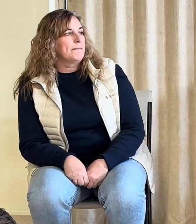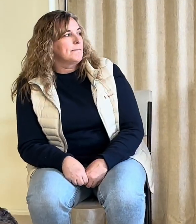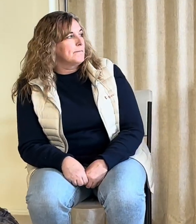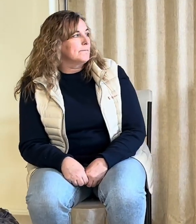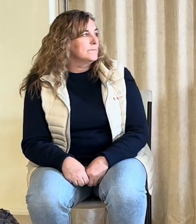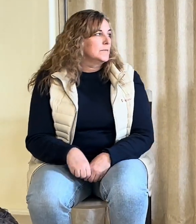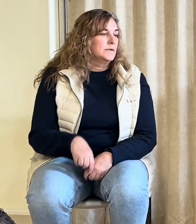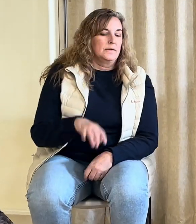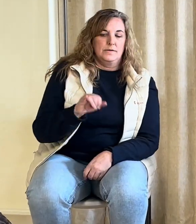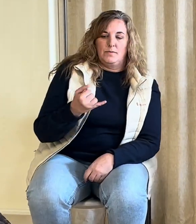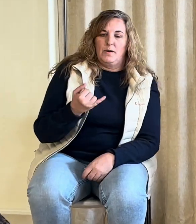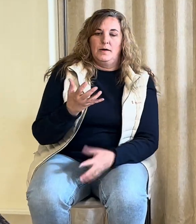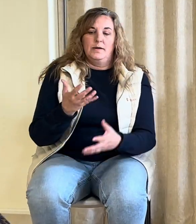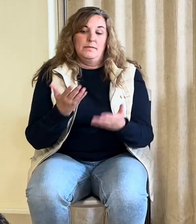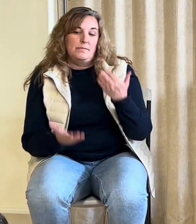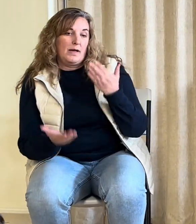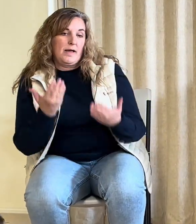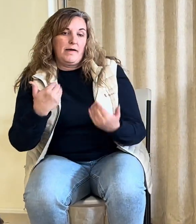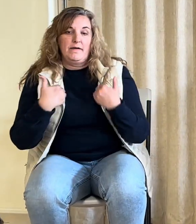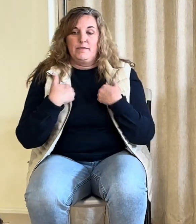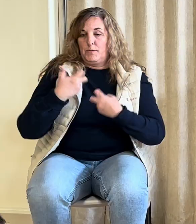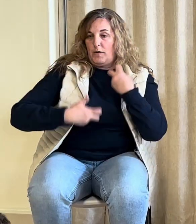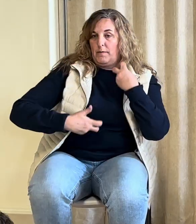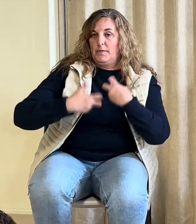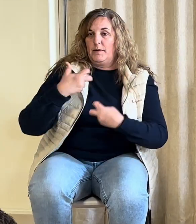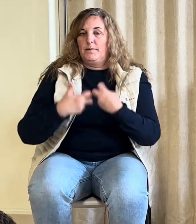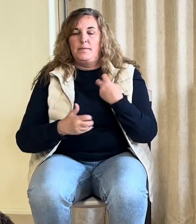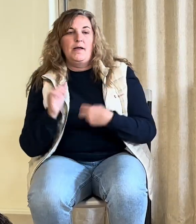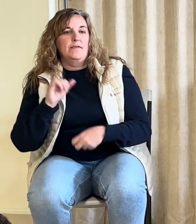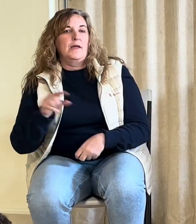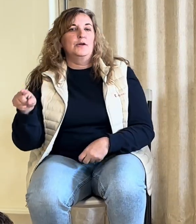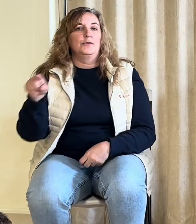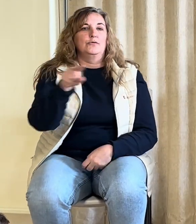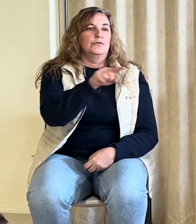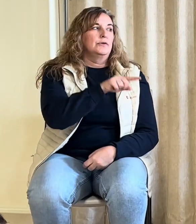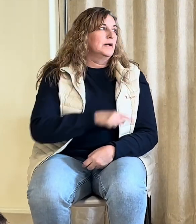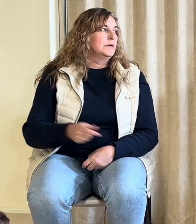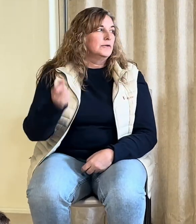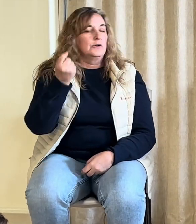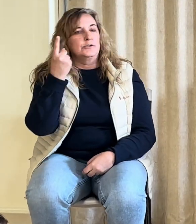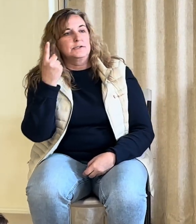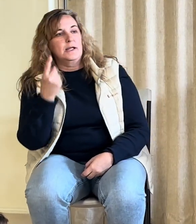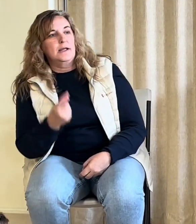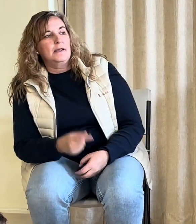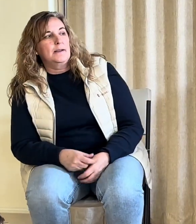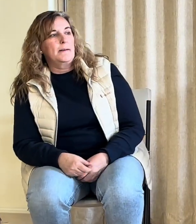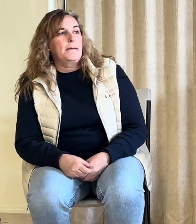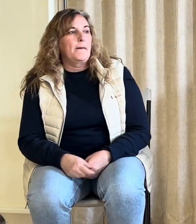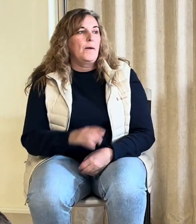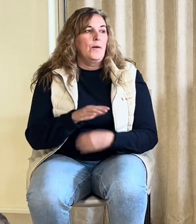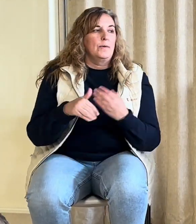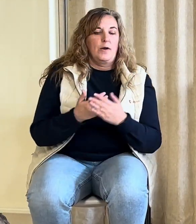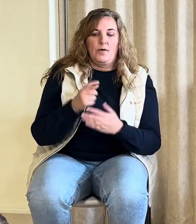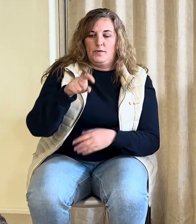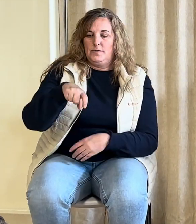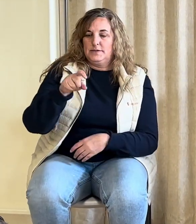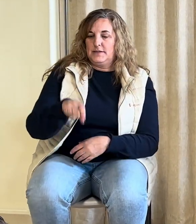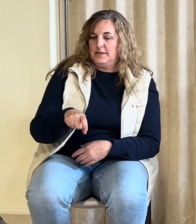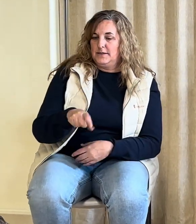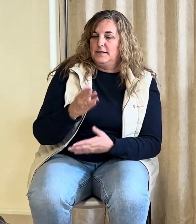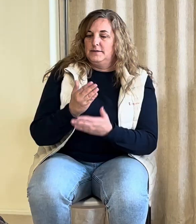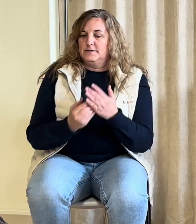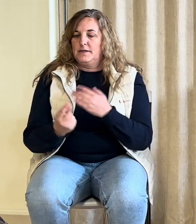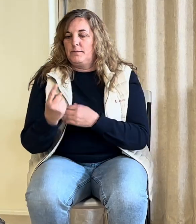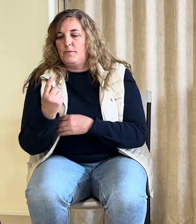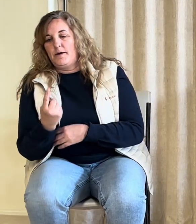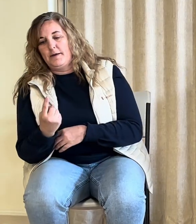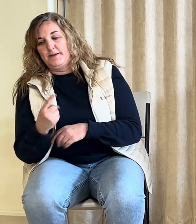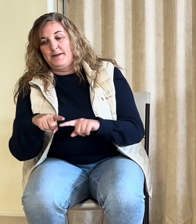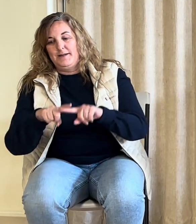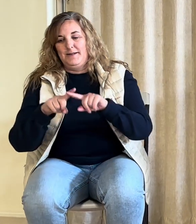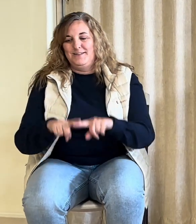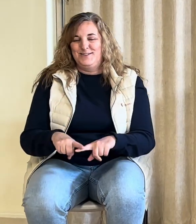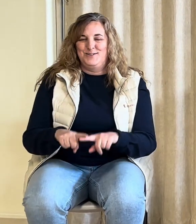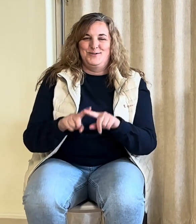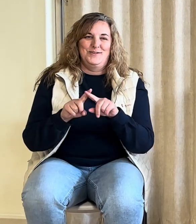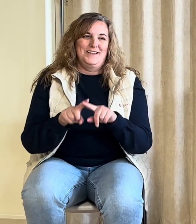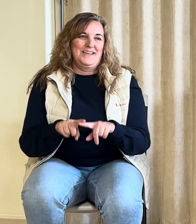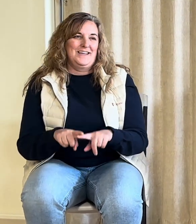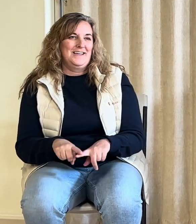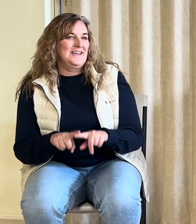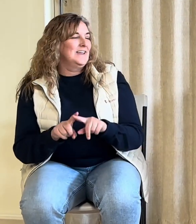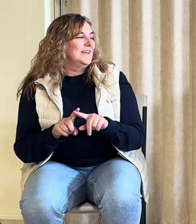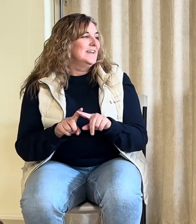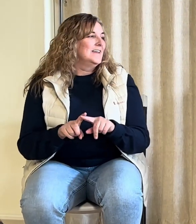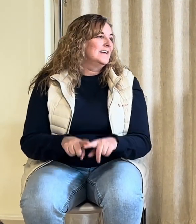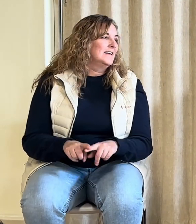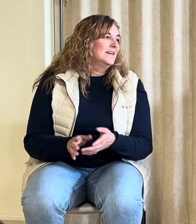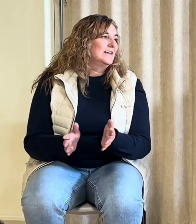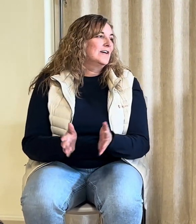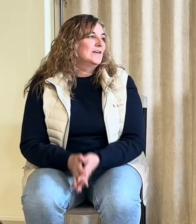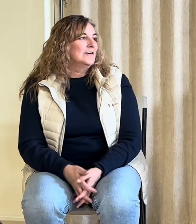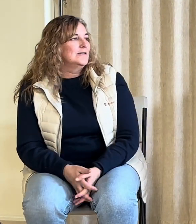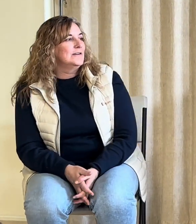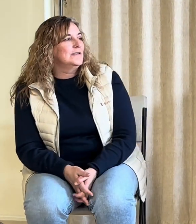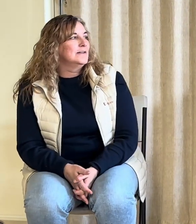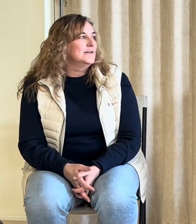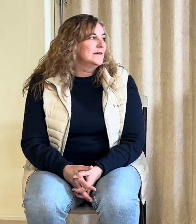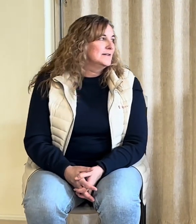I just might have a problem that you'll understand We all need somebody to lean on